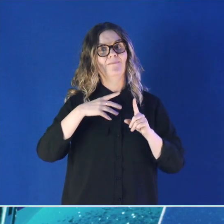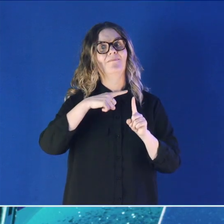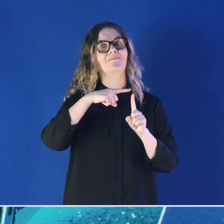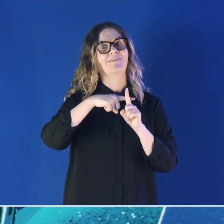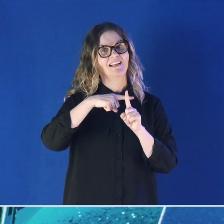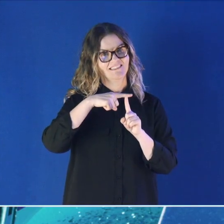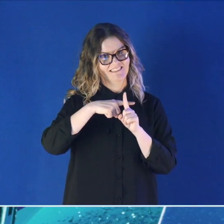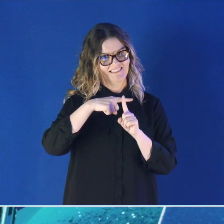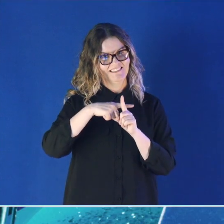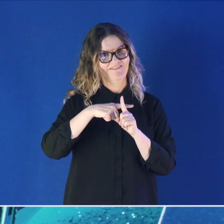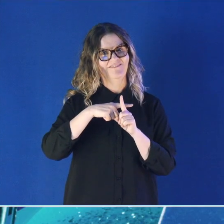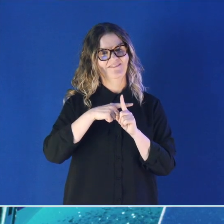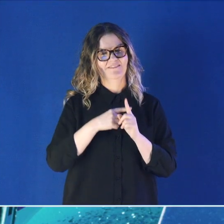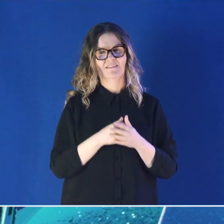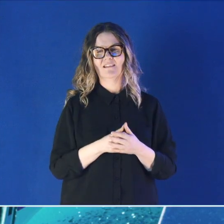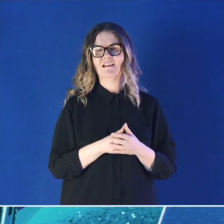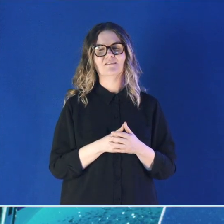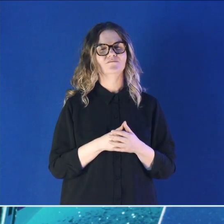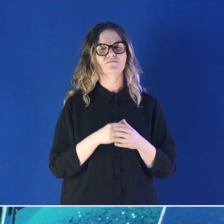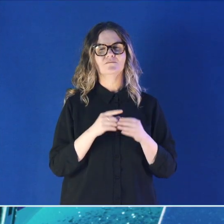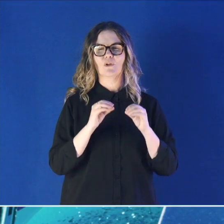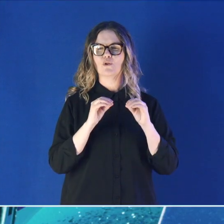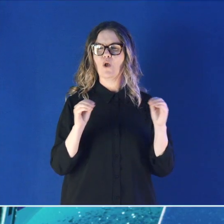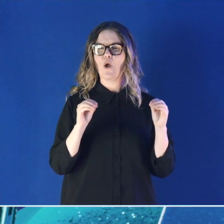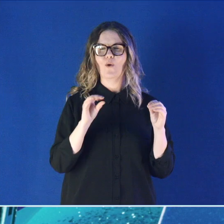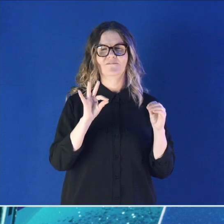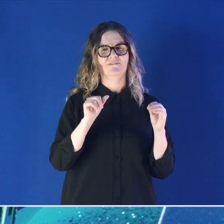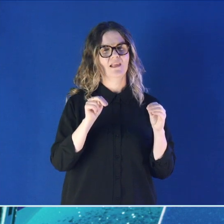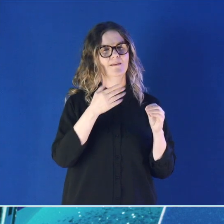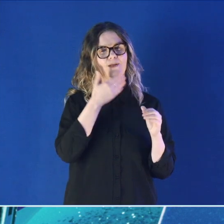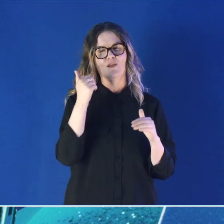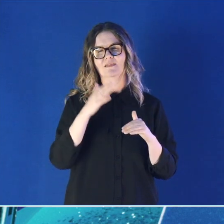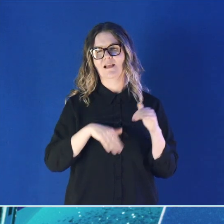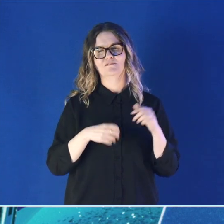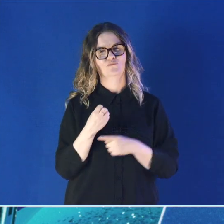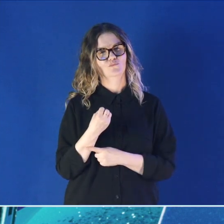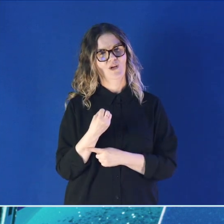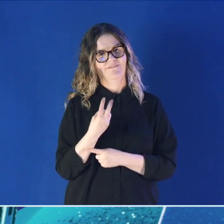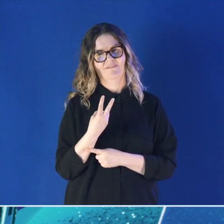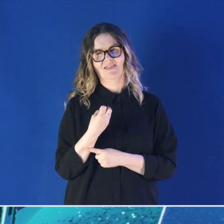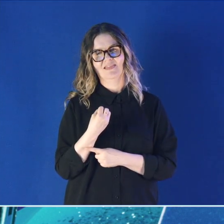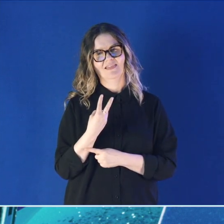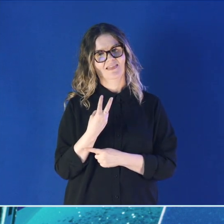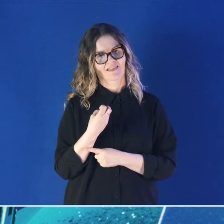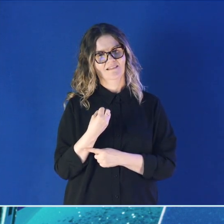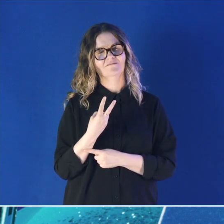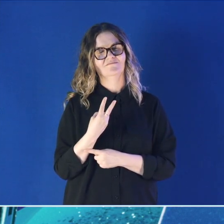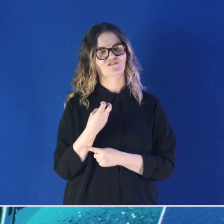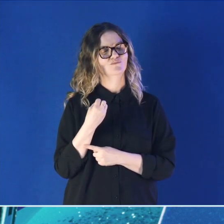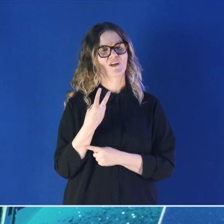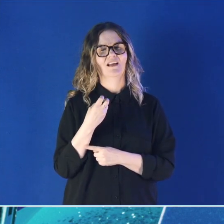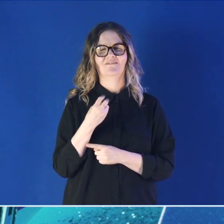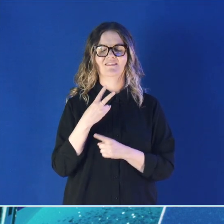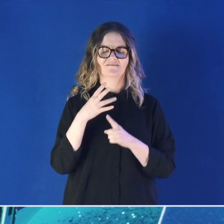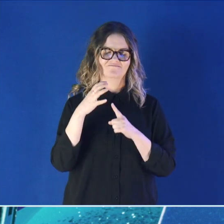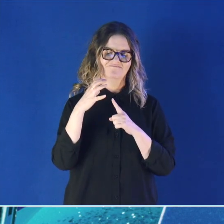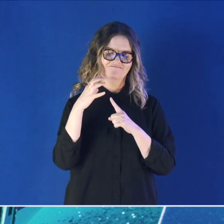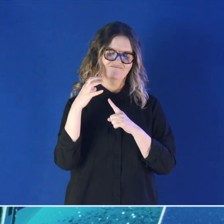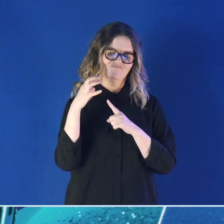there's no fan better than our 12s. Our 12s are -- they are definitely what makes us great.